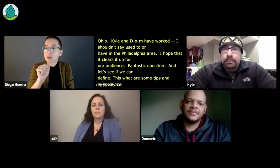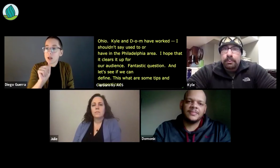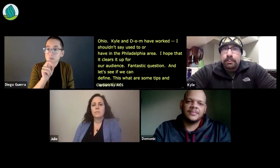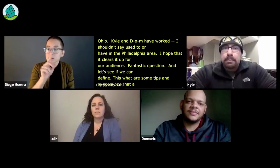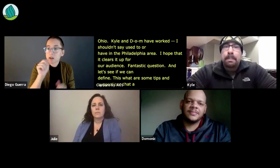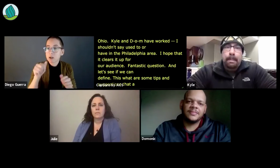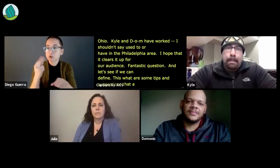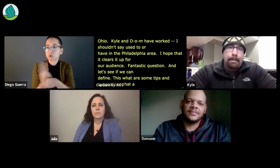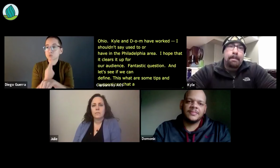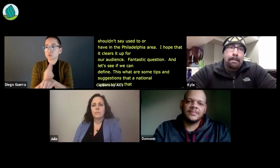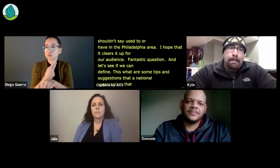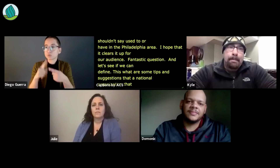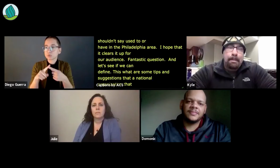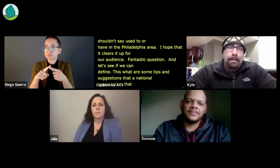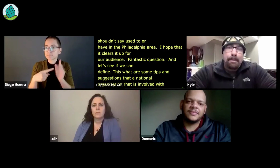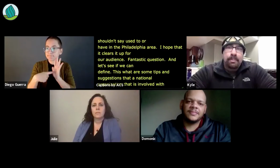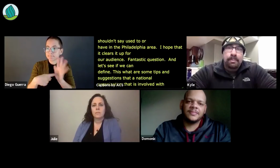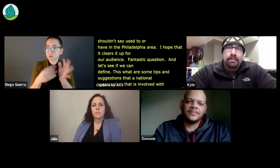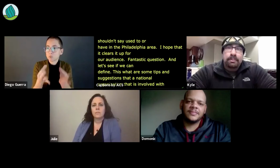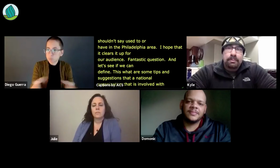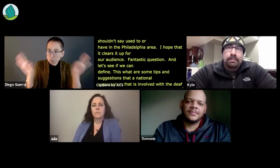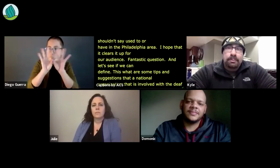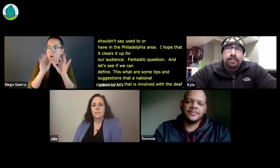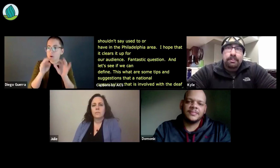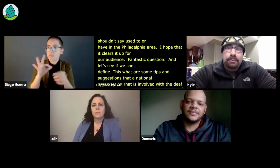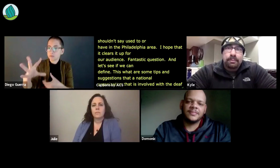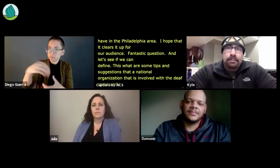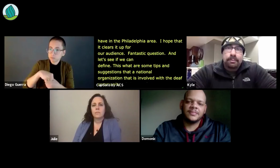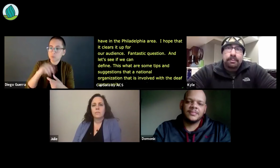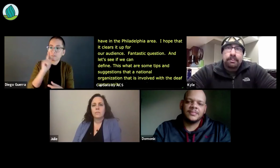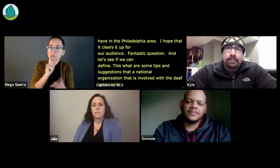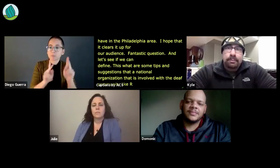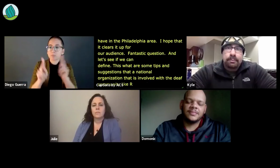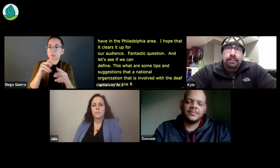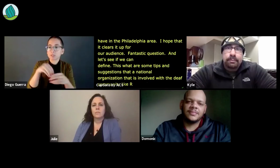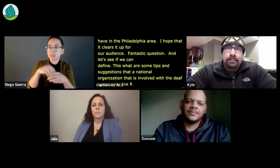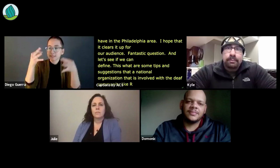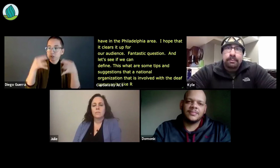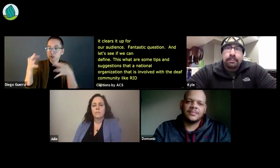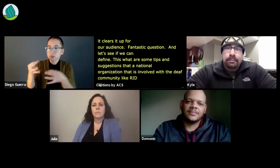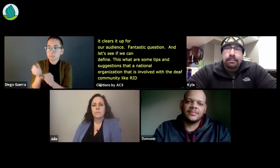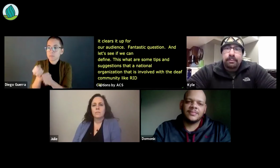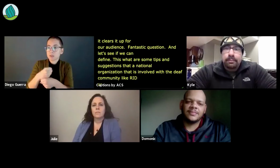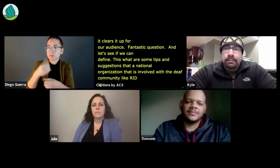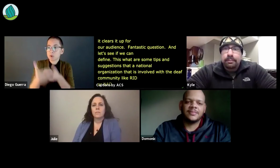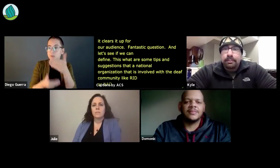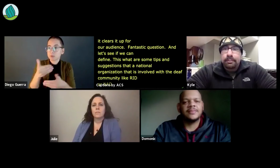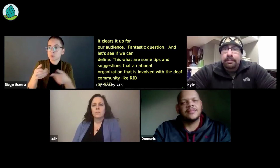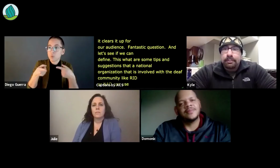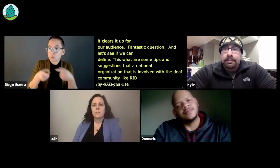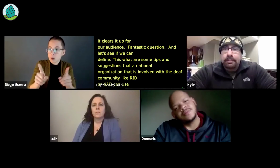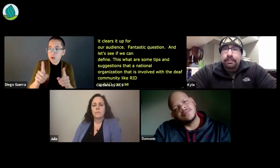can use to reflect the importance of including deaf people in the decision making process